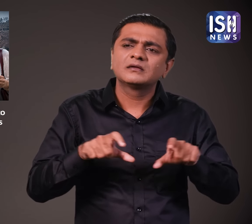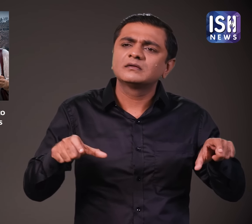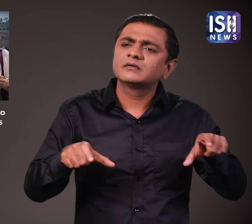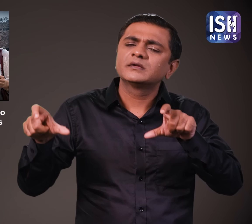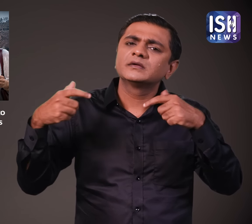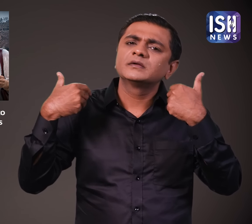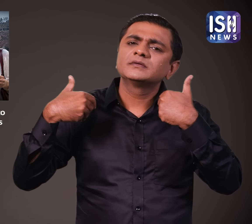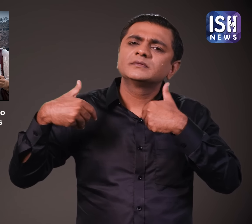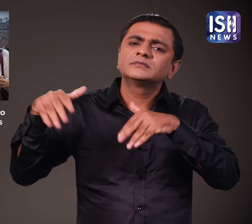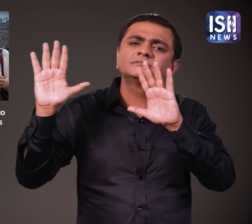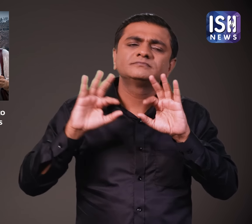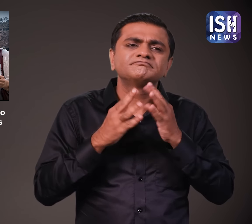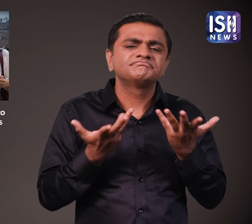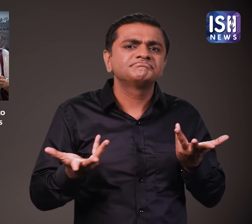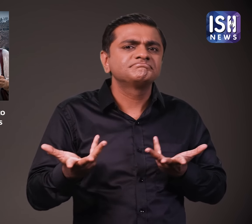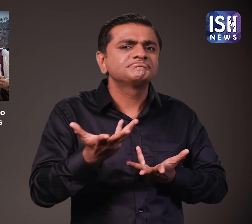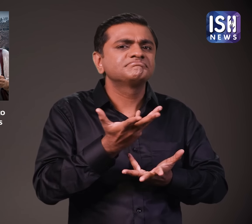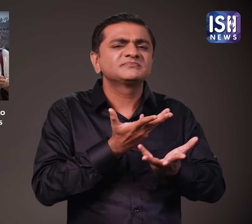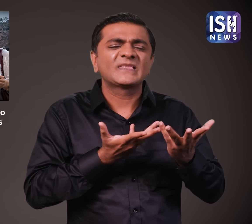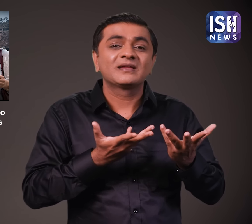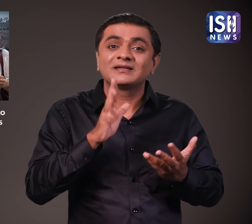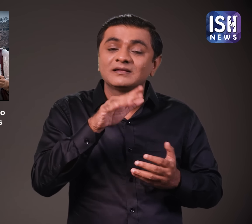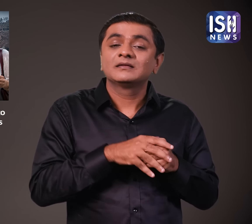She took the compensation, leaving the family helpless.